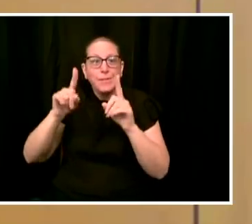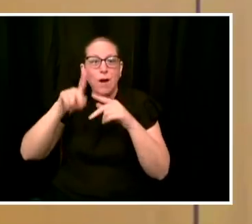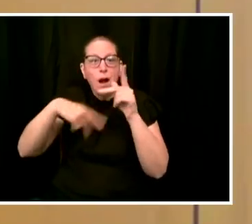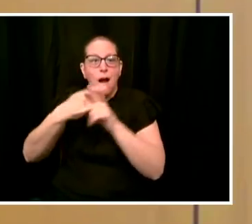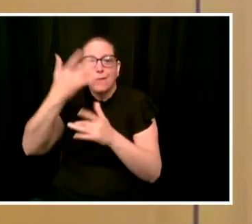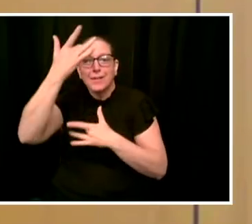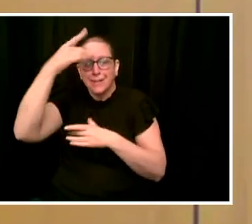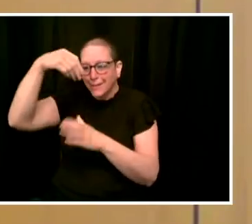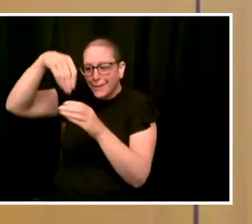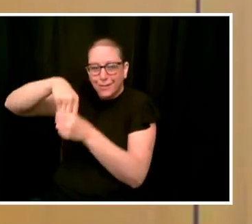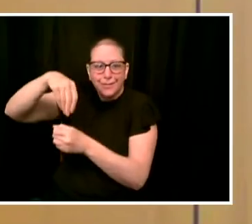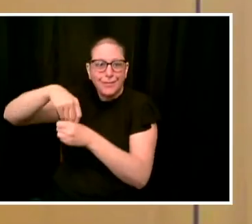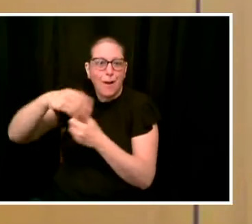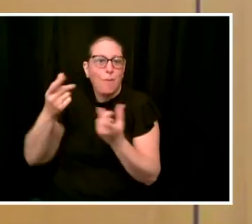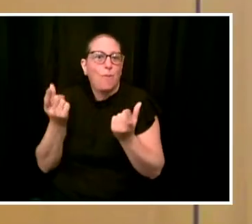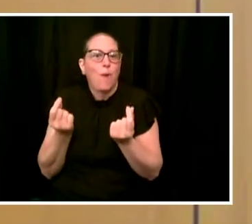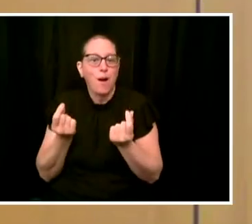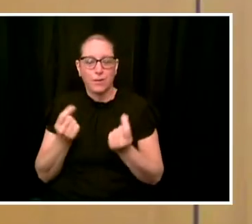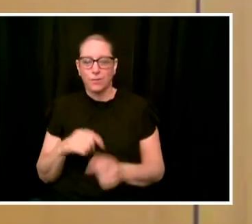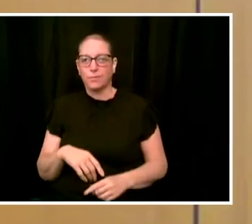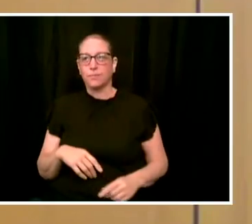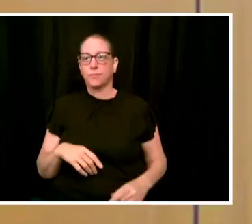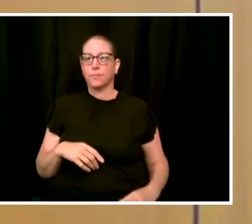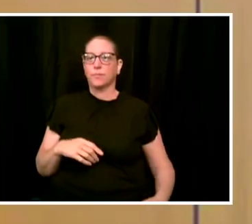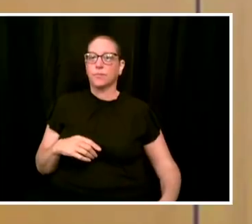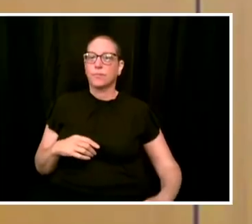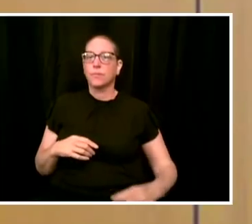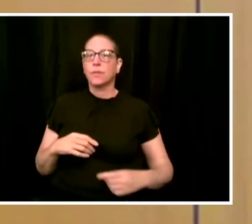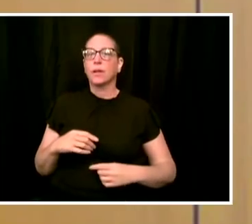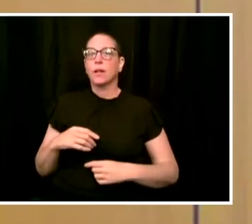A INDICATION OF WHETHER OR NOT